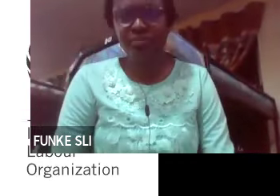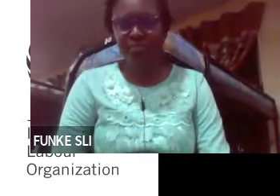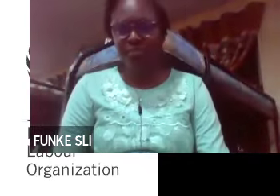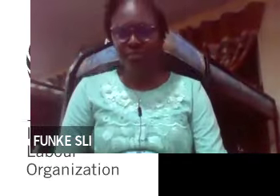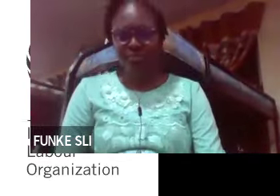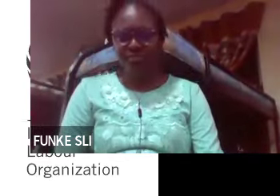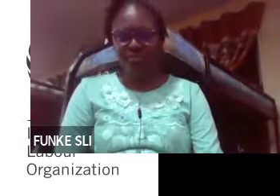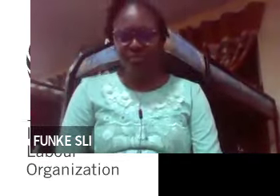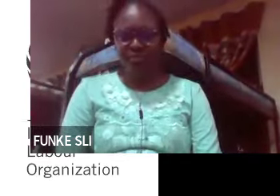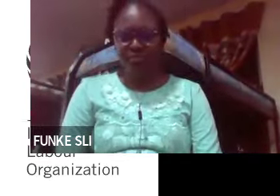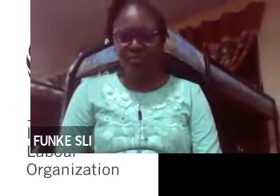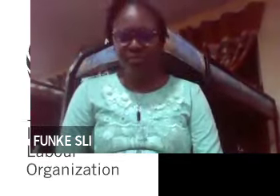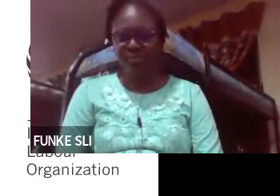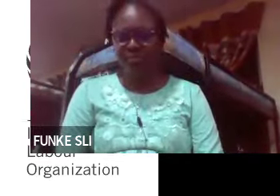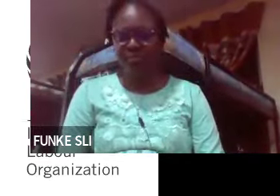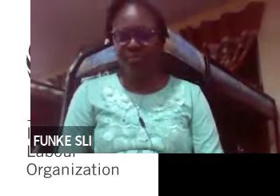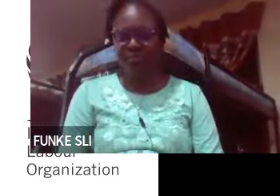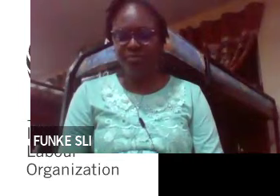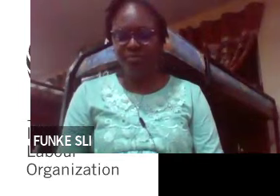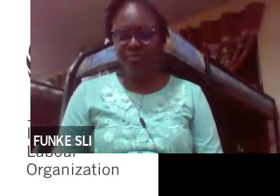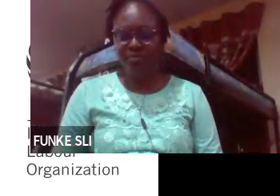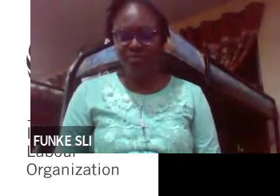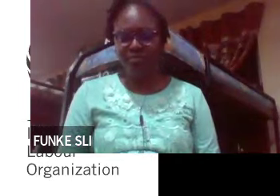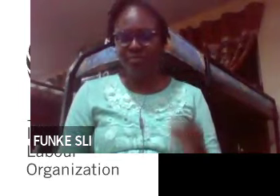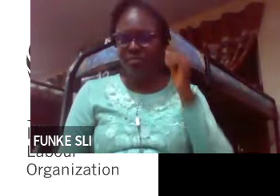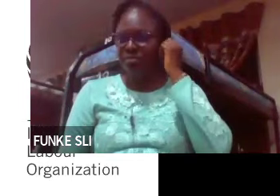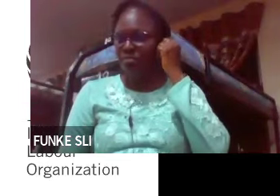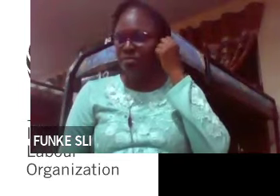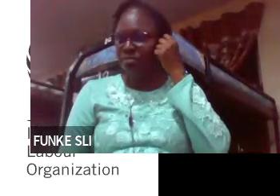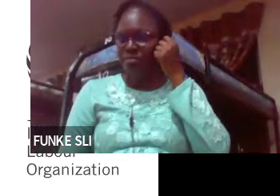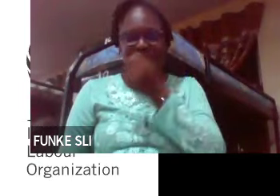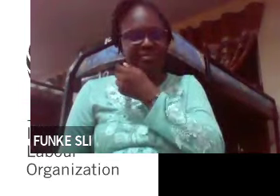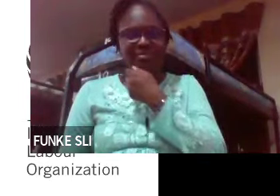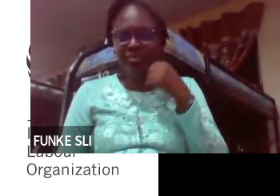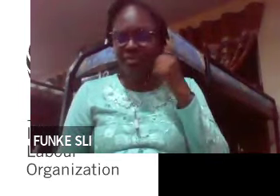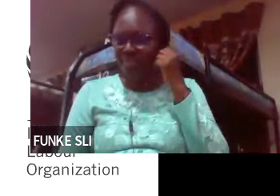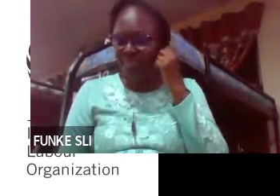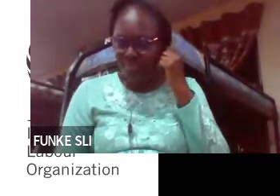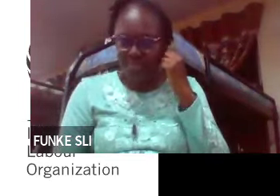Ima Chima: I was interrupting because Madame Funke's video was off, are you back now?